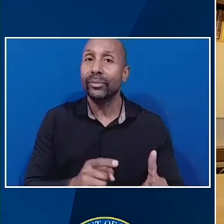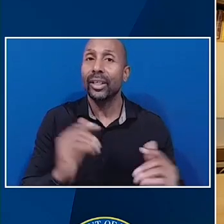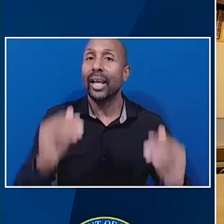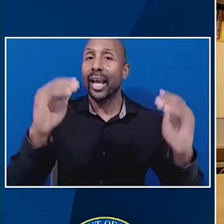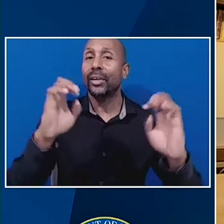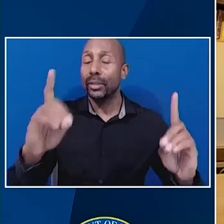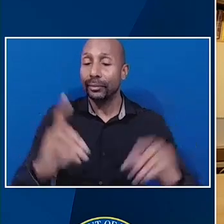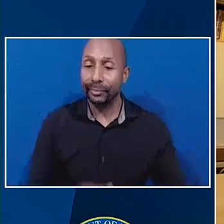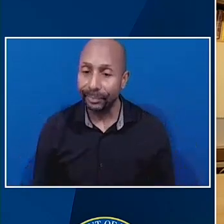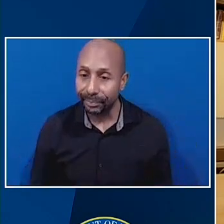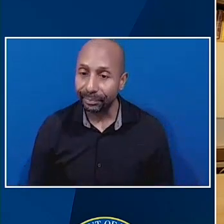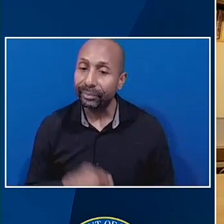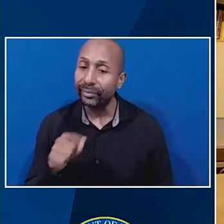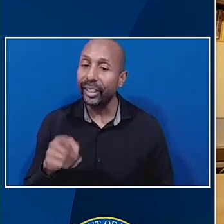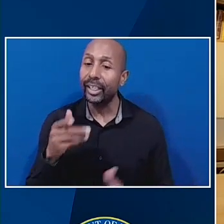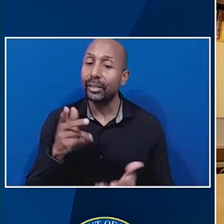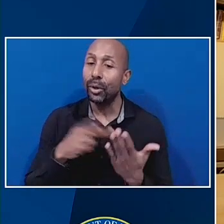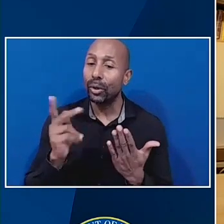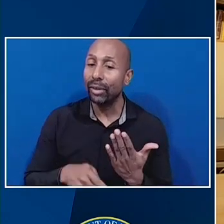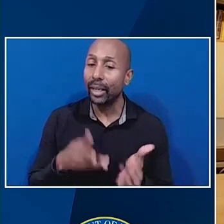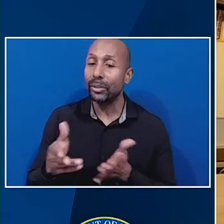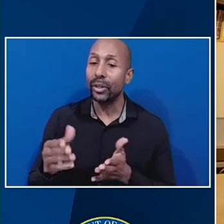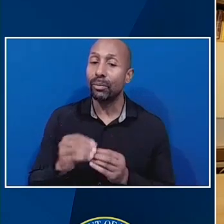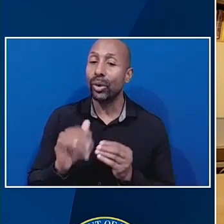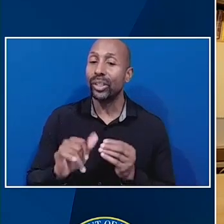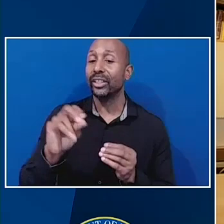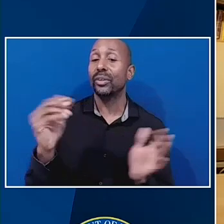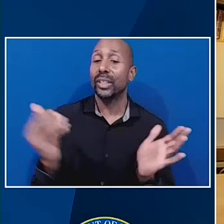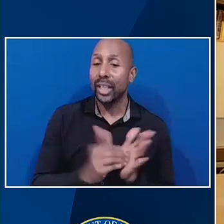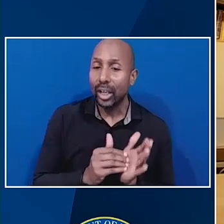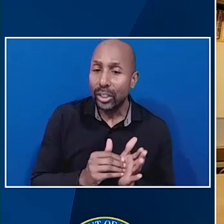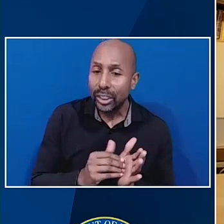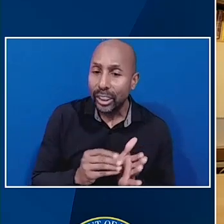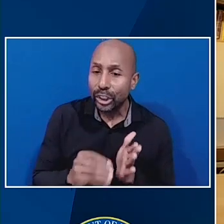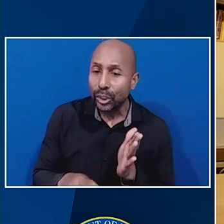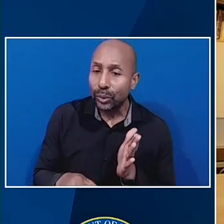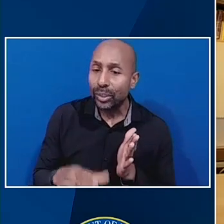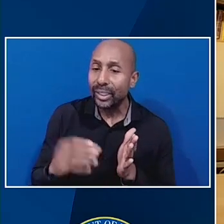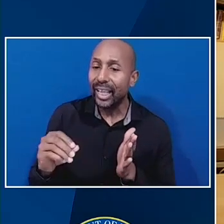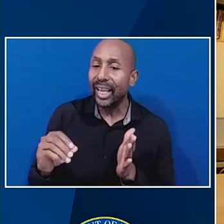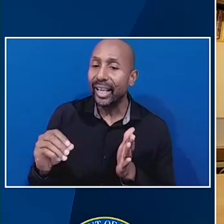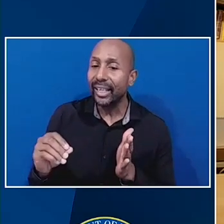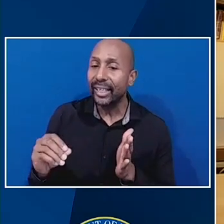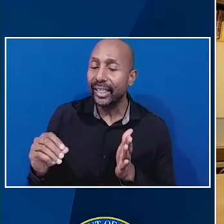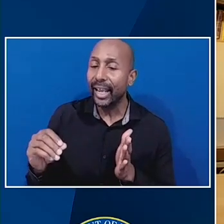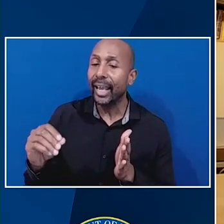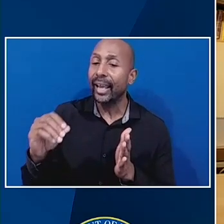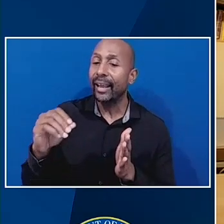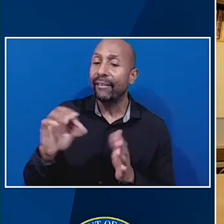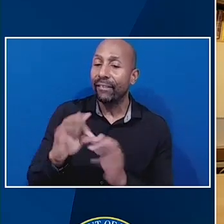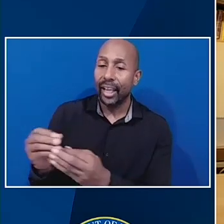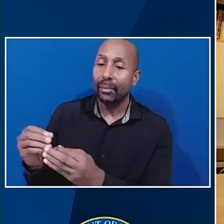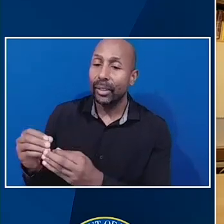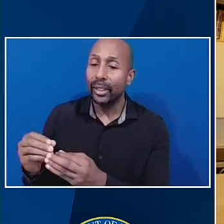families, and of which a large portion are undocumented or from mixed-status families . Through the Performance Partnership